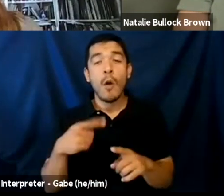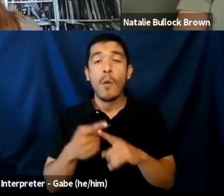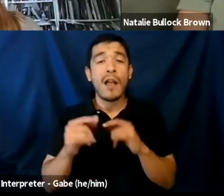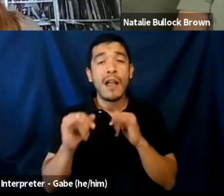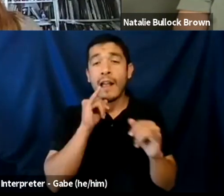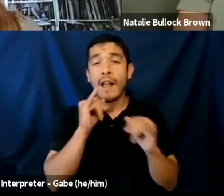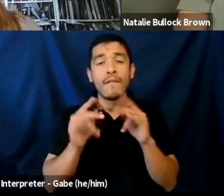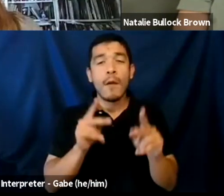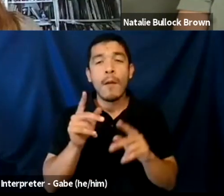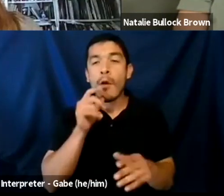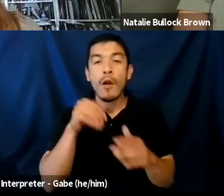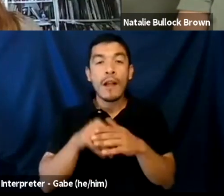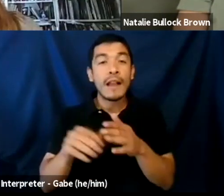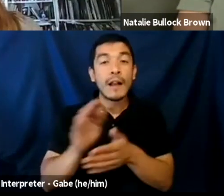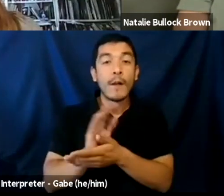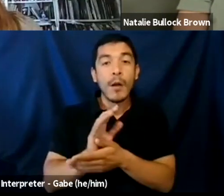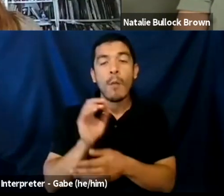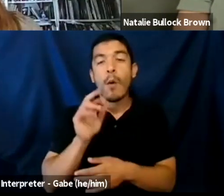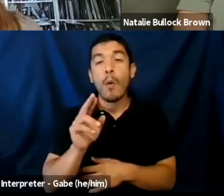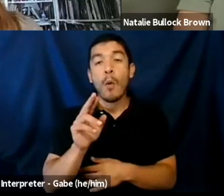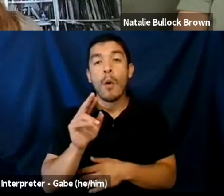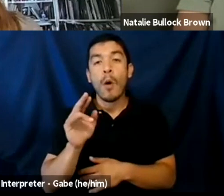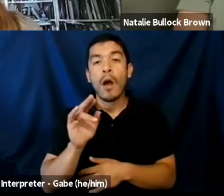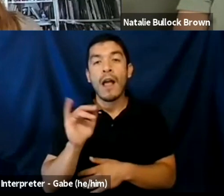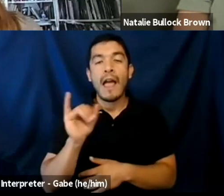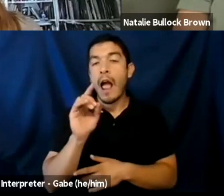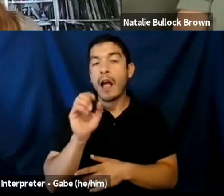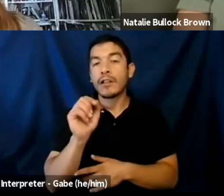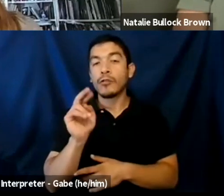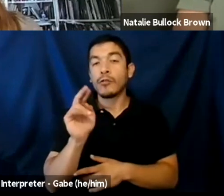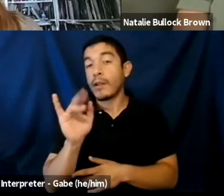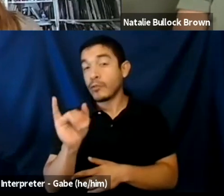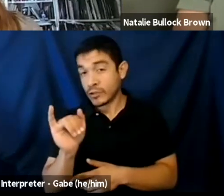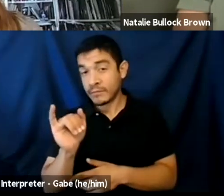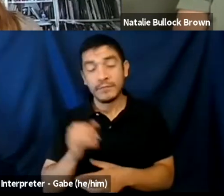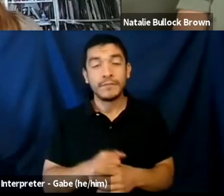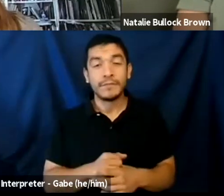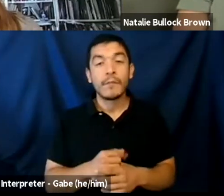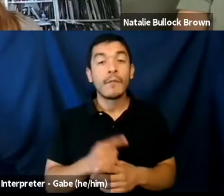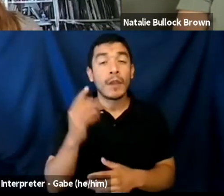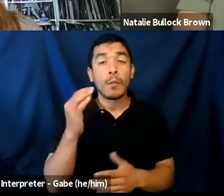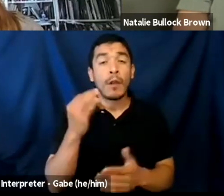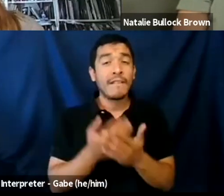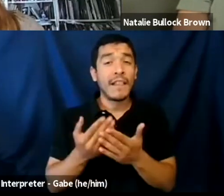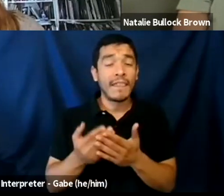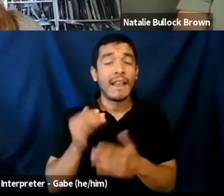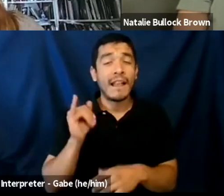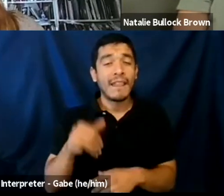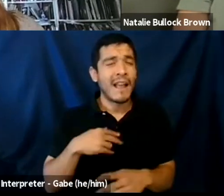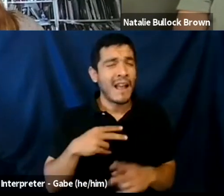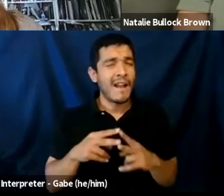that are in film or like a documentary, what have you. One of the things that I was very much resonating with,